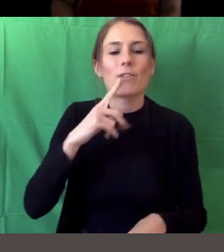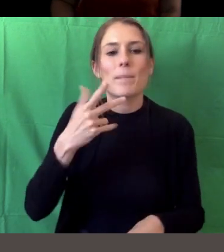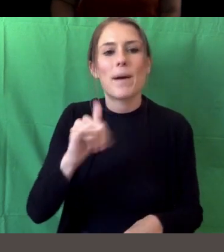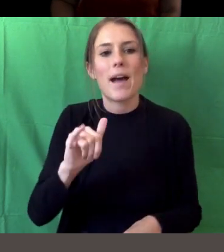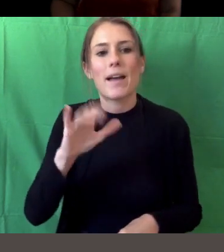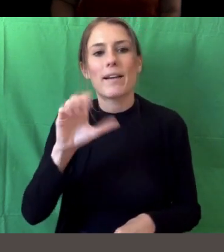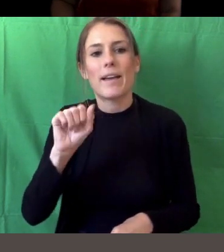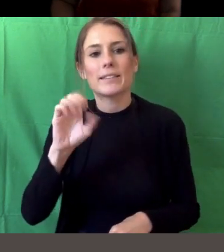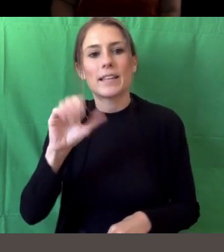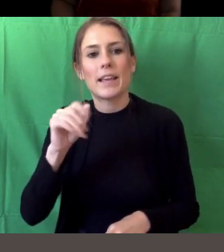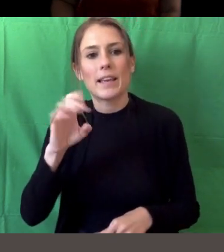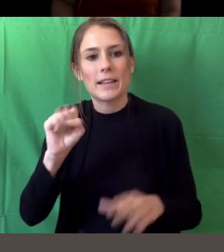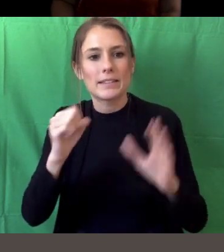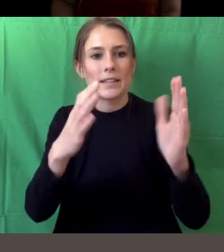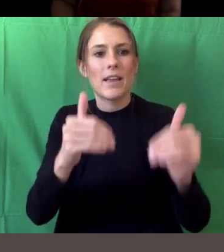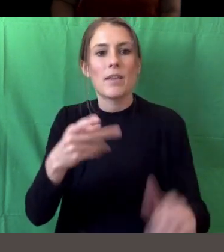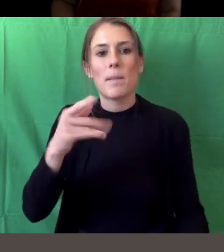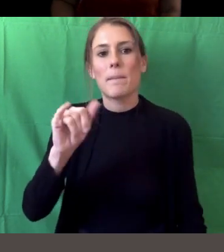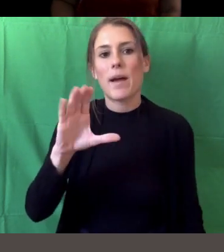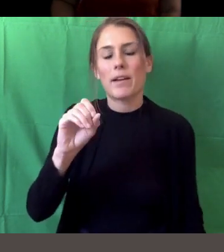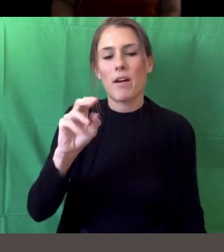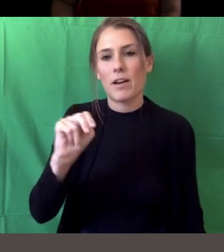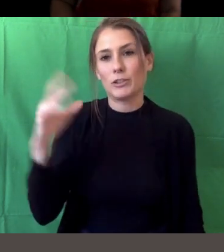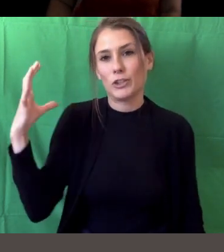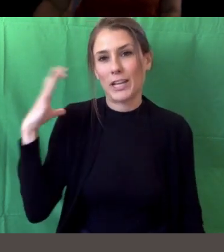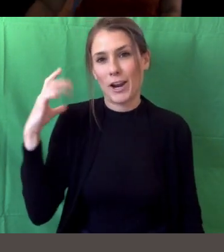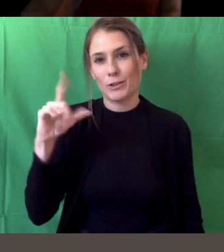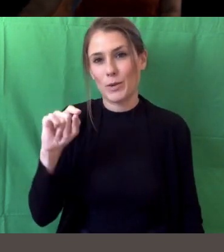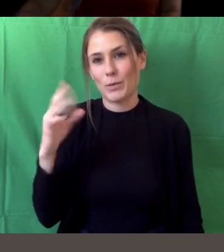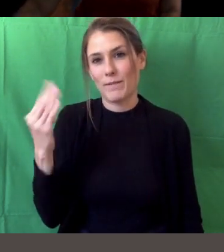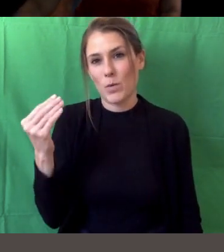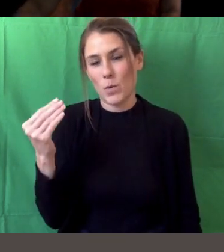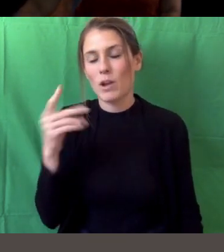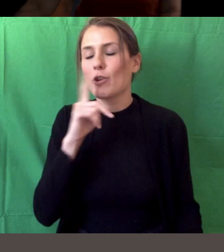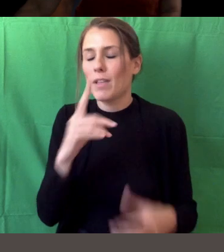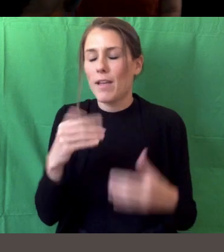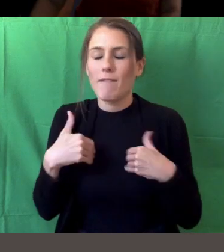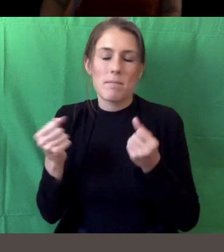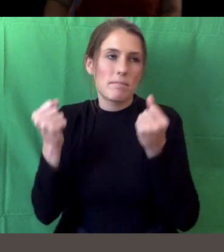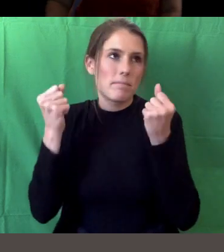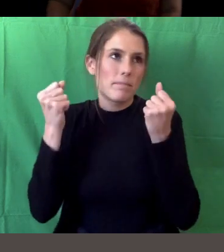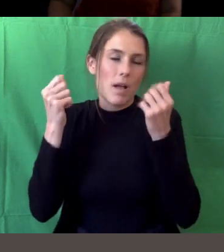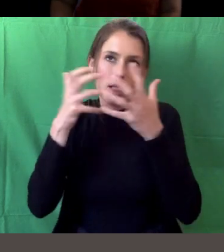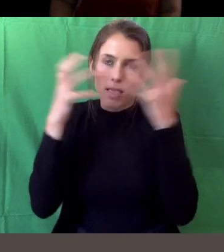She's the PyCon US Chair for 2023 and 2024 and she comes with a breadth of experience